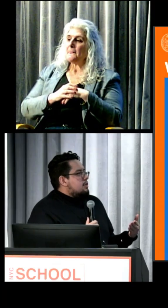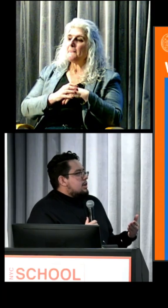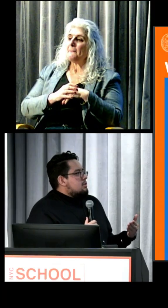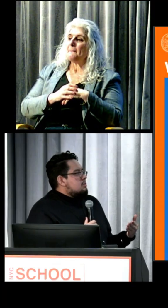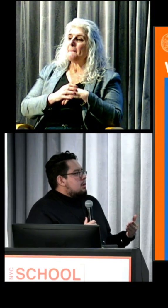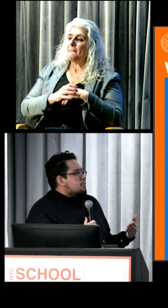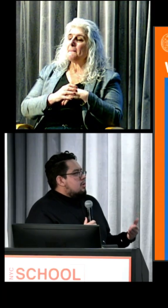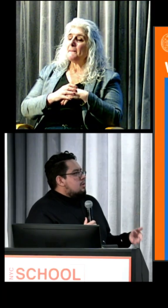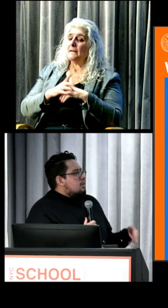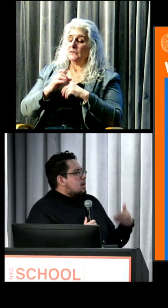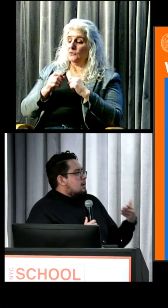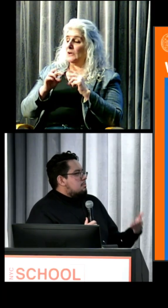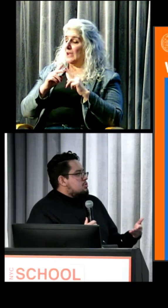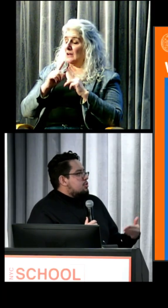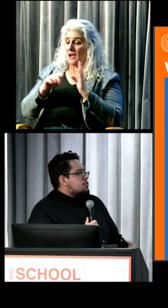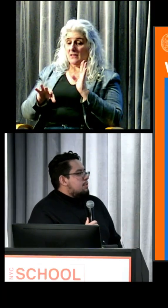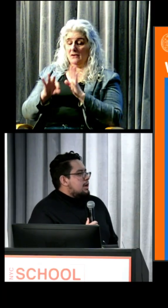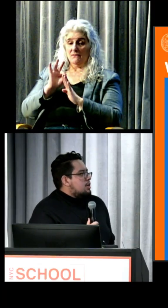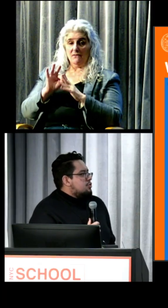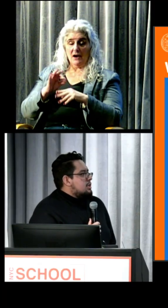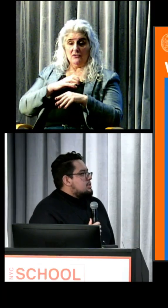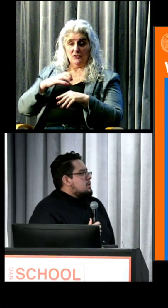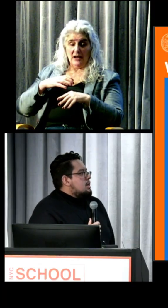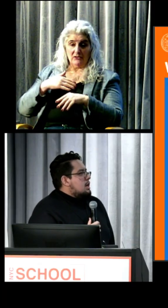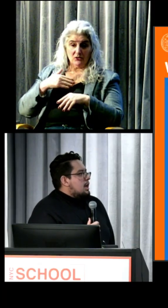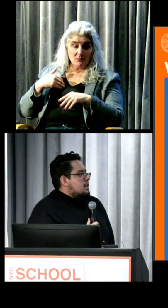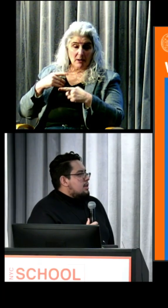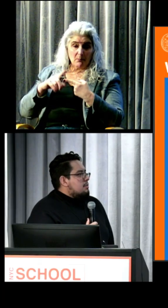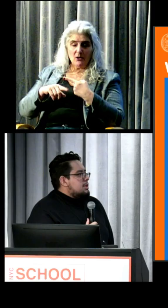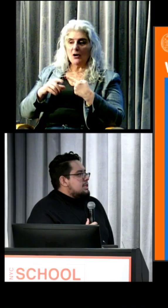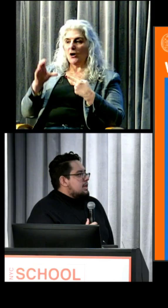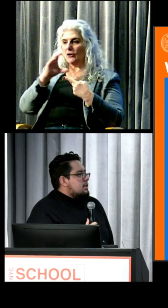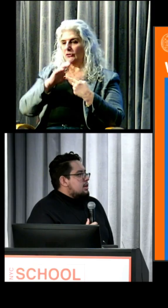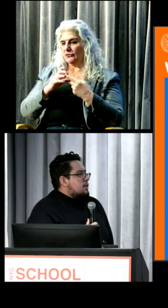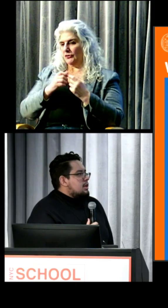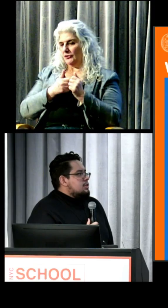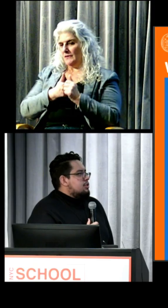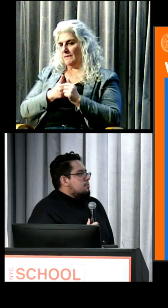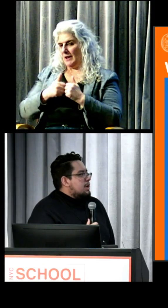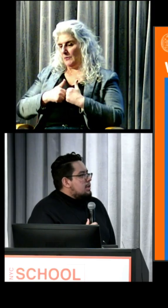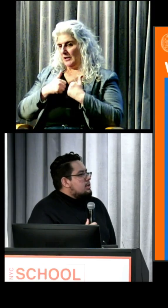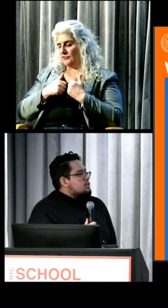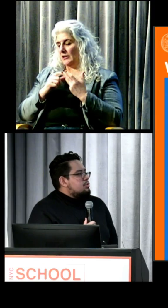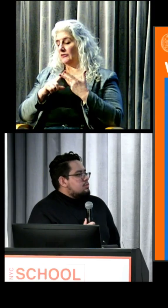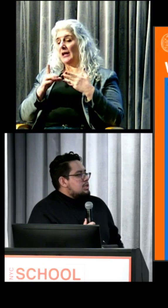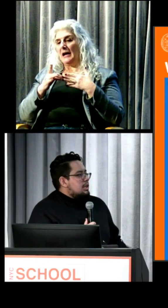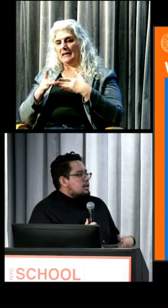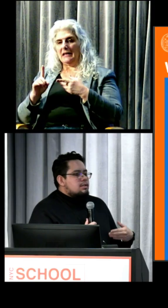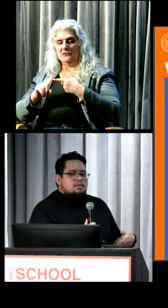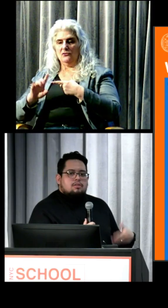These places and the experiences people have, our biggest goal is that they feel inspired and